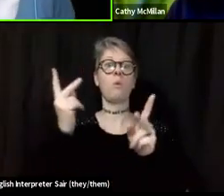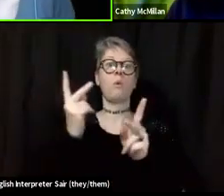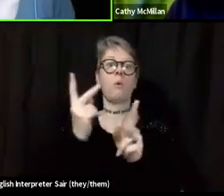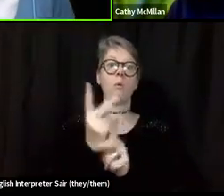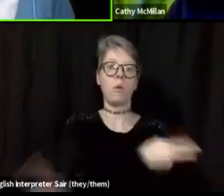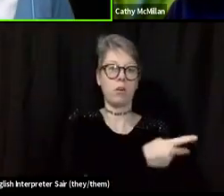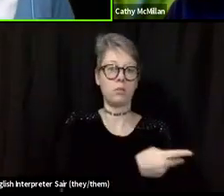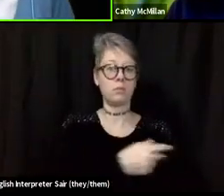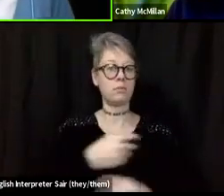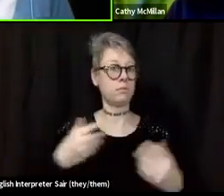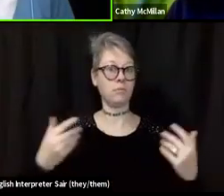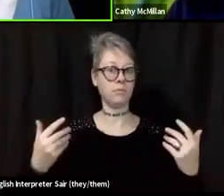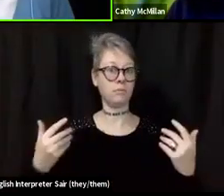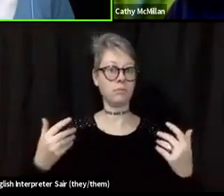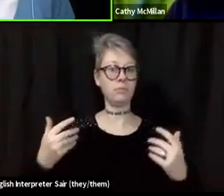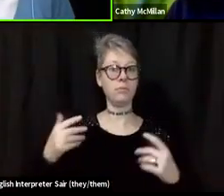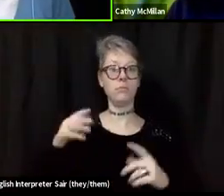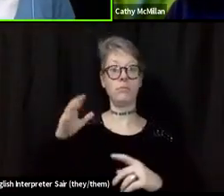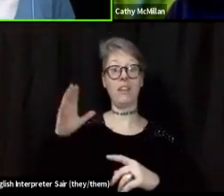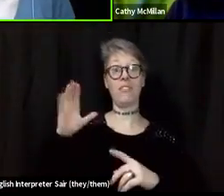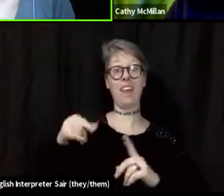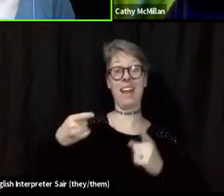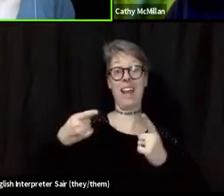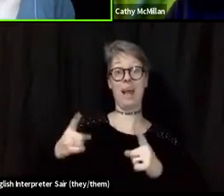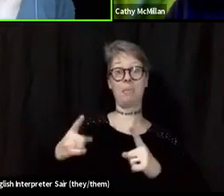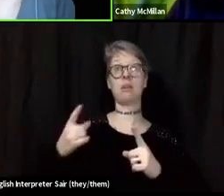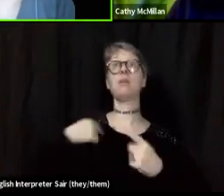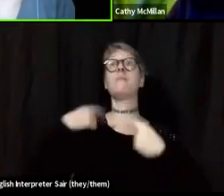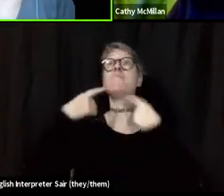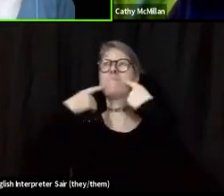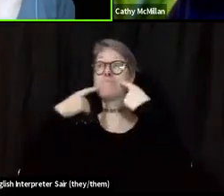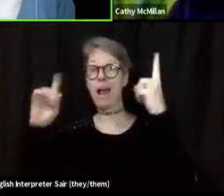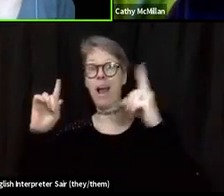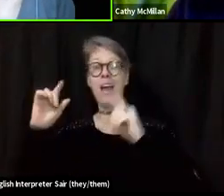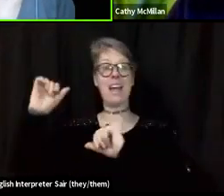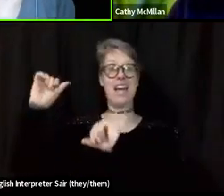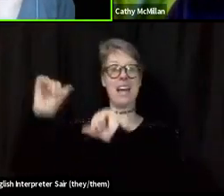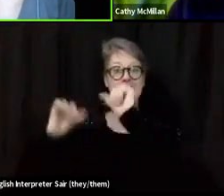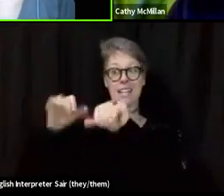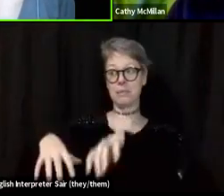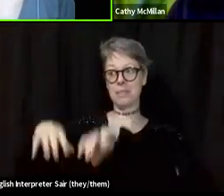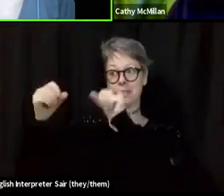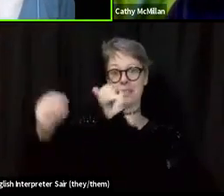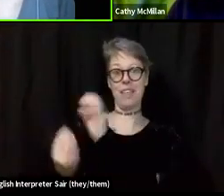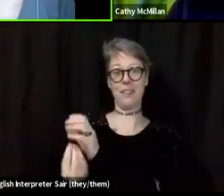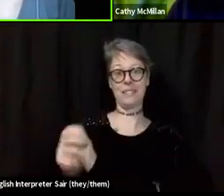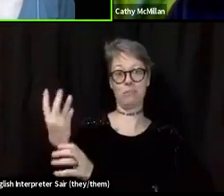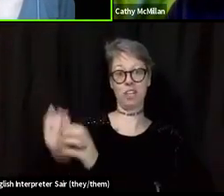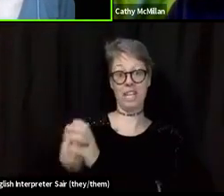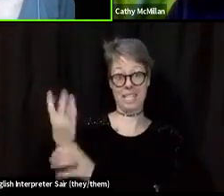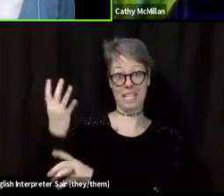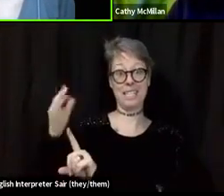more trouble and it just snowballs and snowballs and snowballs and. And at the time we were finally getting the assessment with set. site hologists in the spring